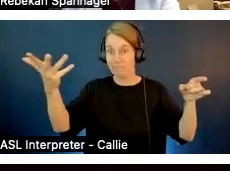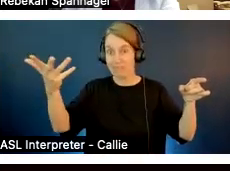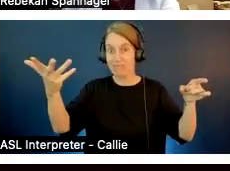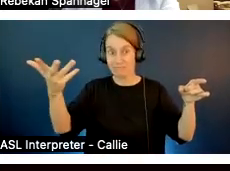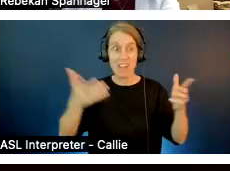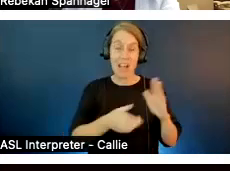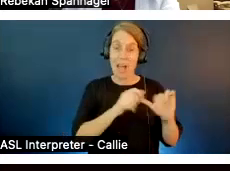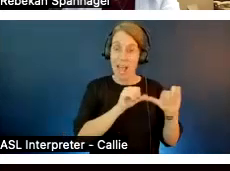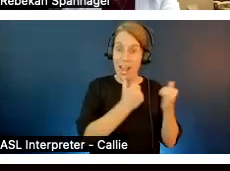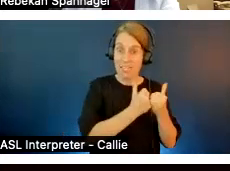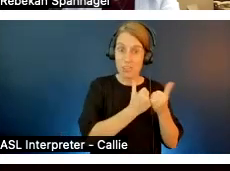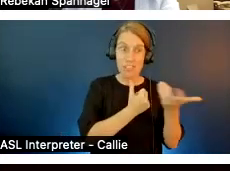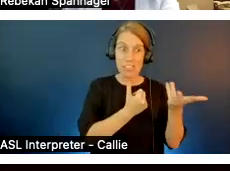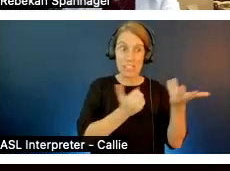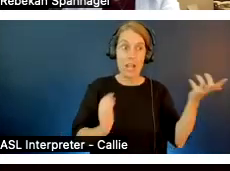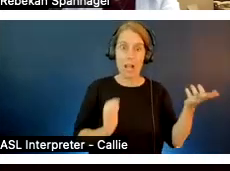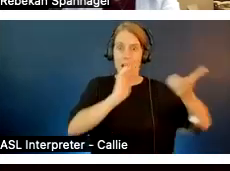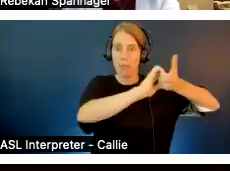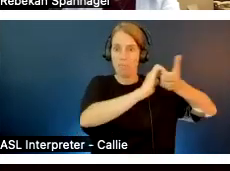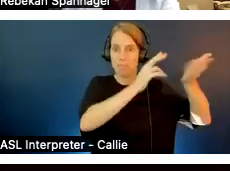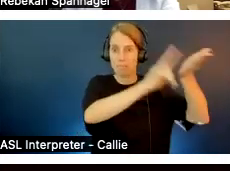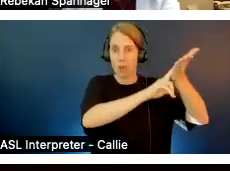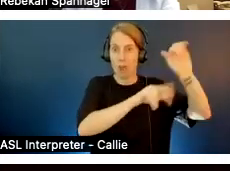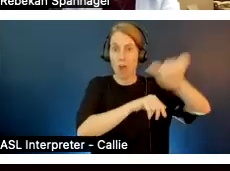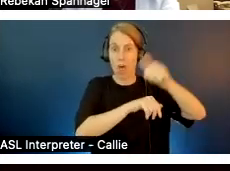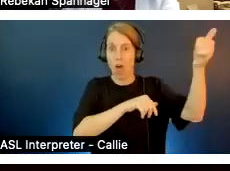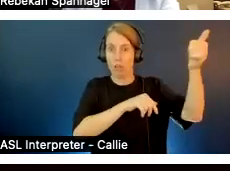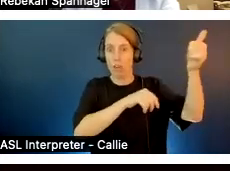with companies outside of south carolina and they bring down employees on a short-term basis